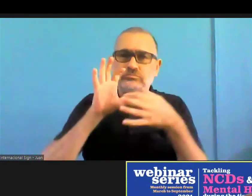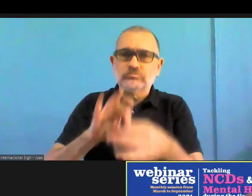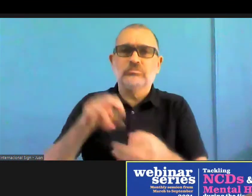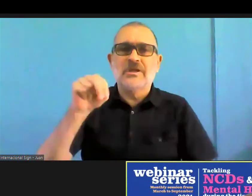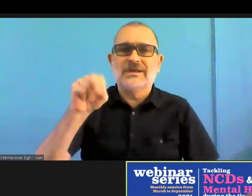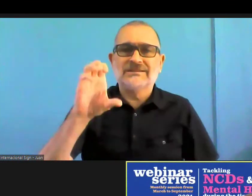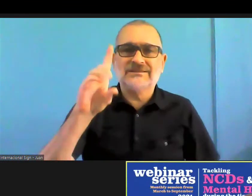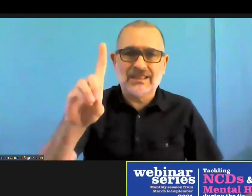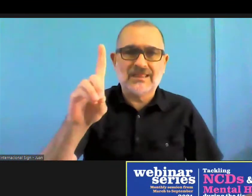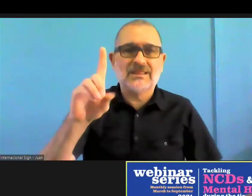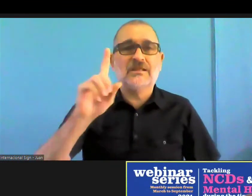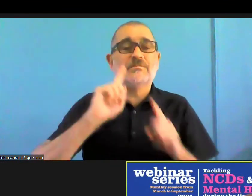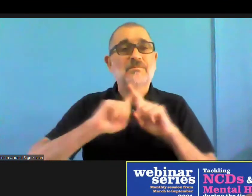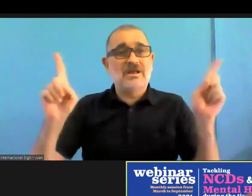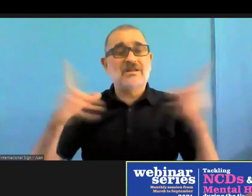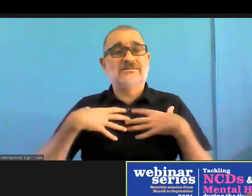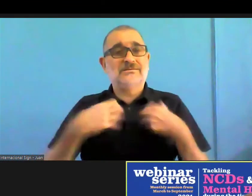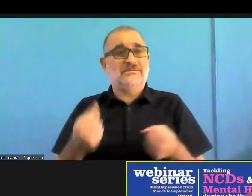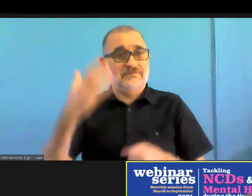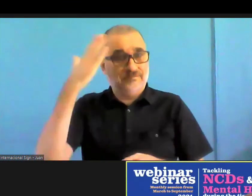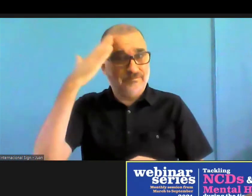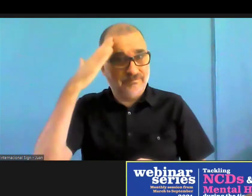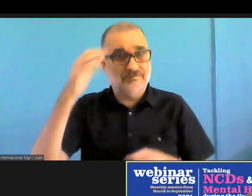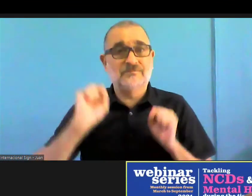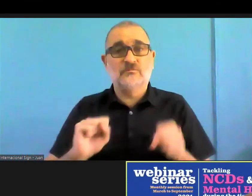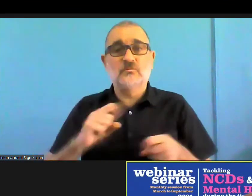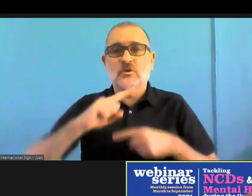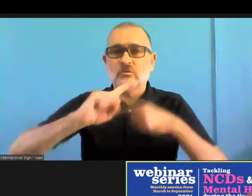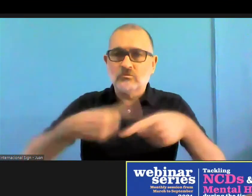junk food and drink sugar-sweetened beverages and alcohol, that investment is wasted.